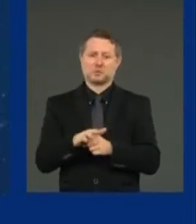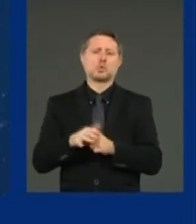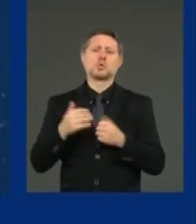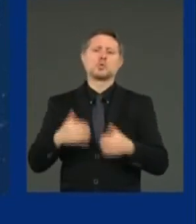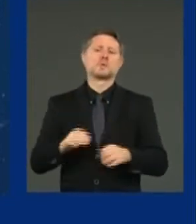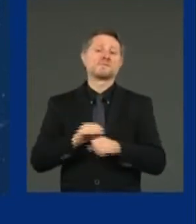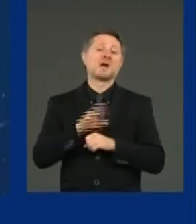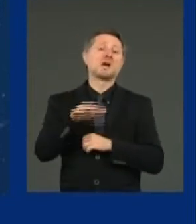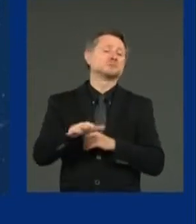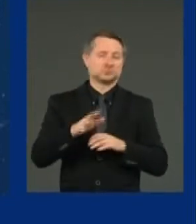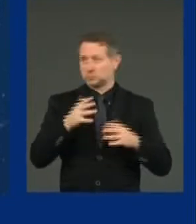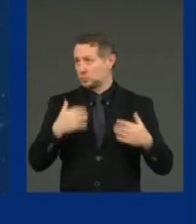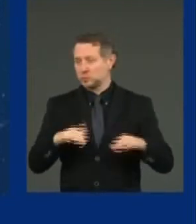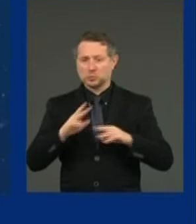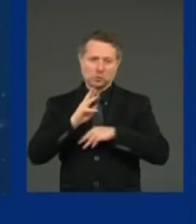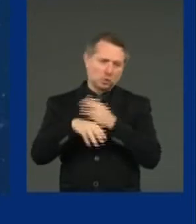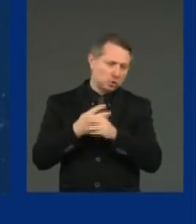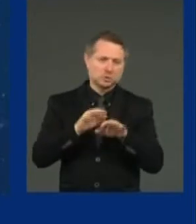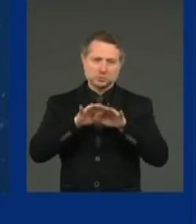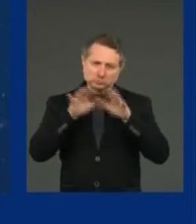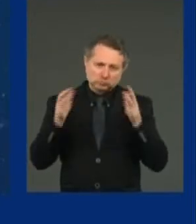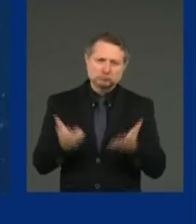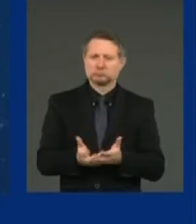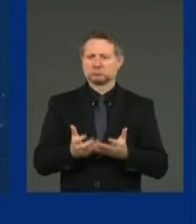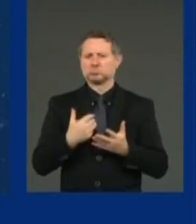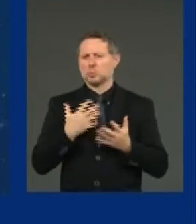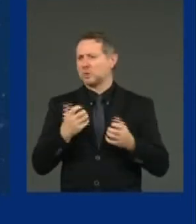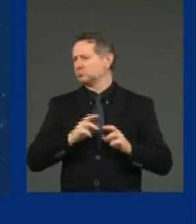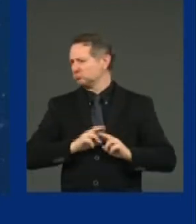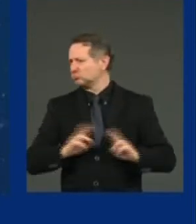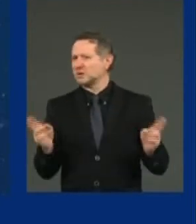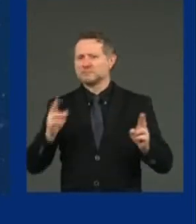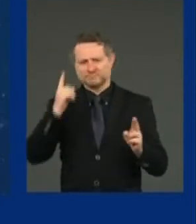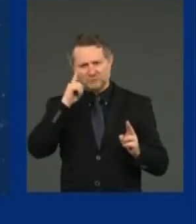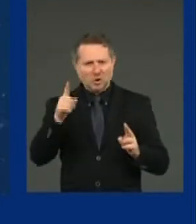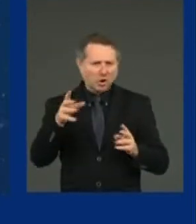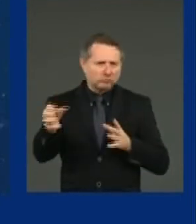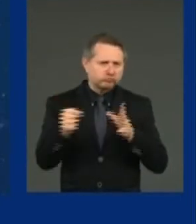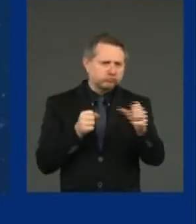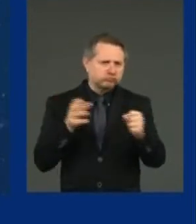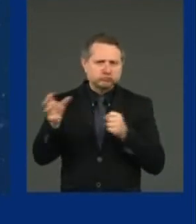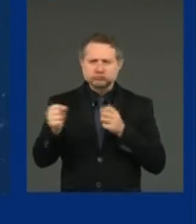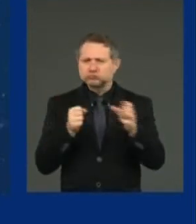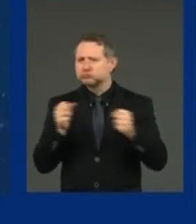YORK ISSUE. IT'S NOT EVEN AN AMERICAN ISSUE. IT'S A GLOBAL ISSUE. AND I WANT TO MAKE SURE WE HAVE